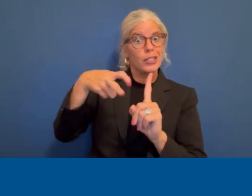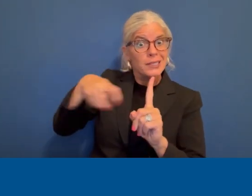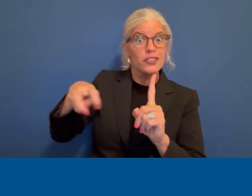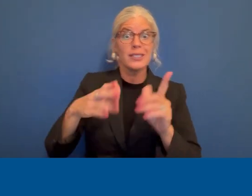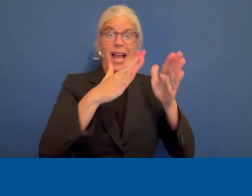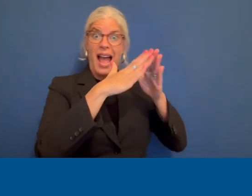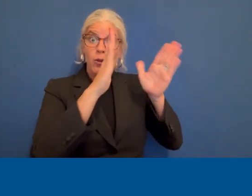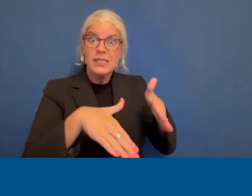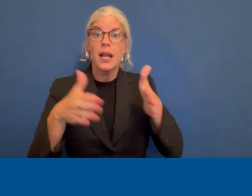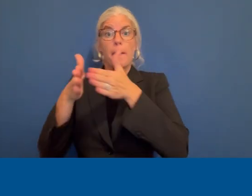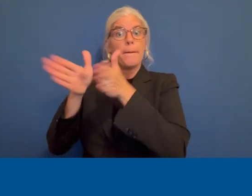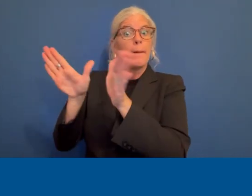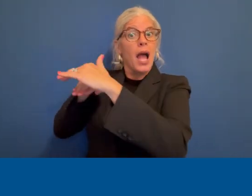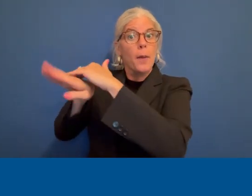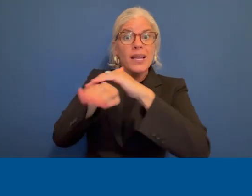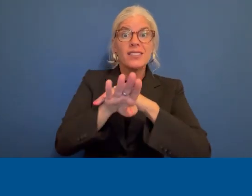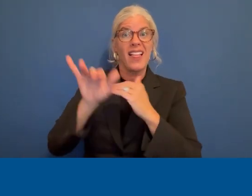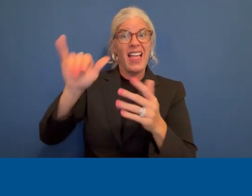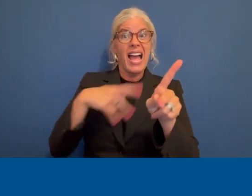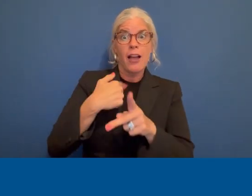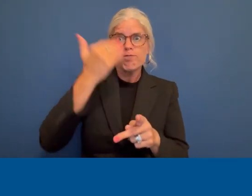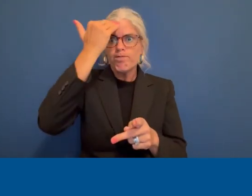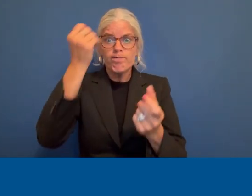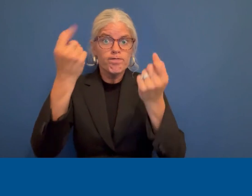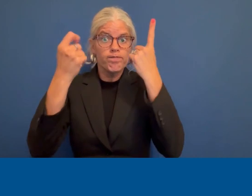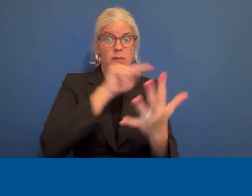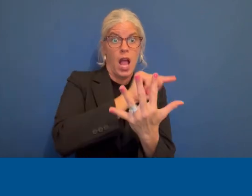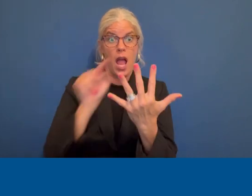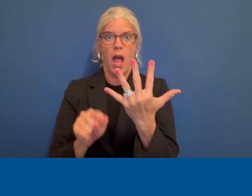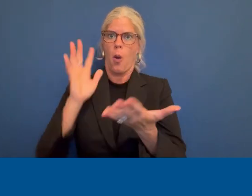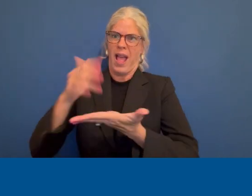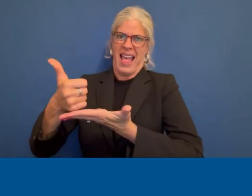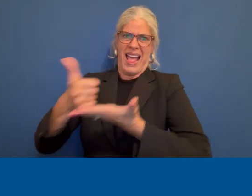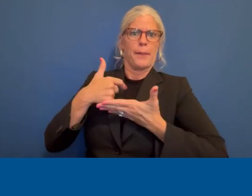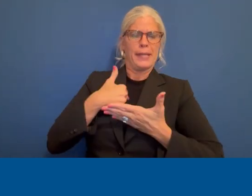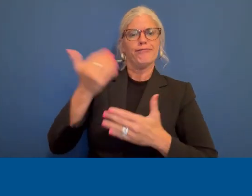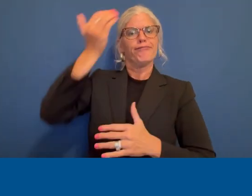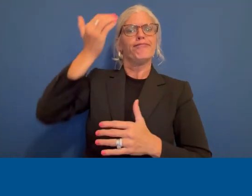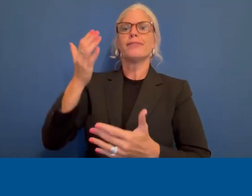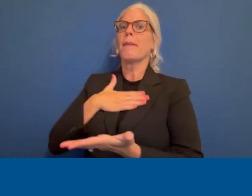housing, and public accommodations. This knowledge will help you assert your rights when necessary.